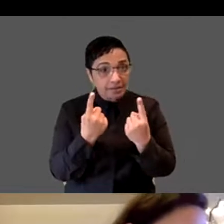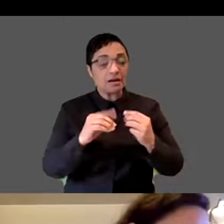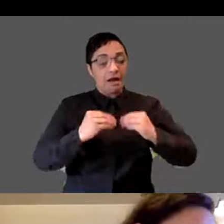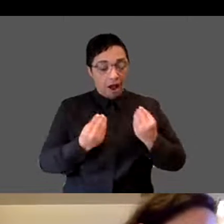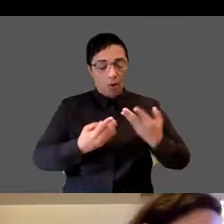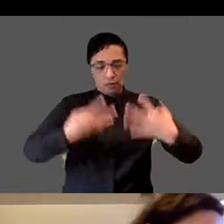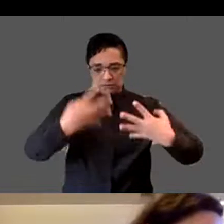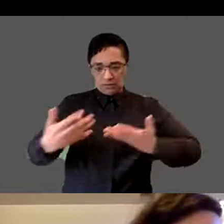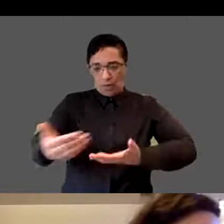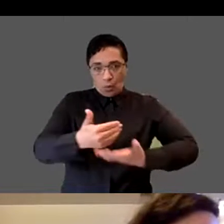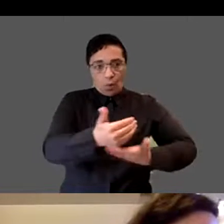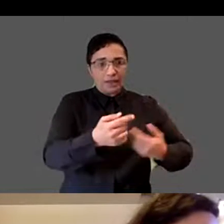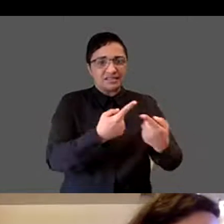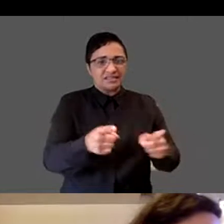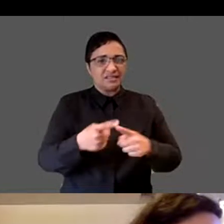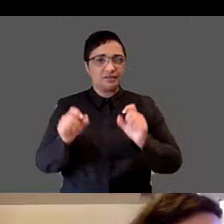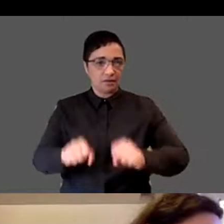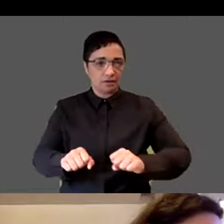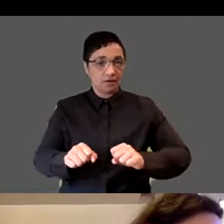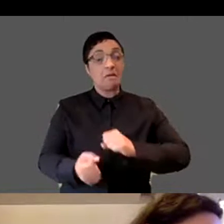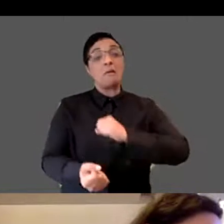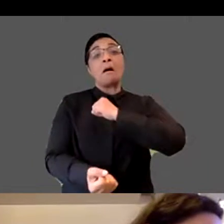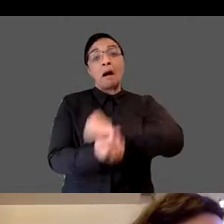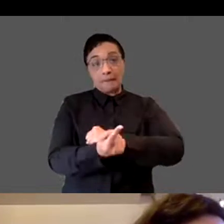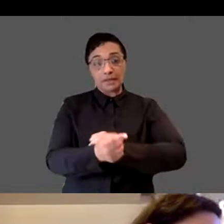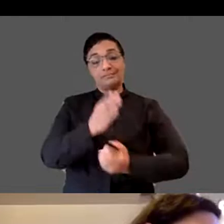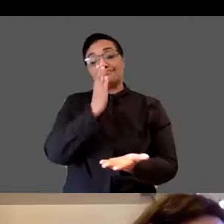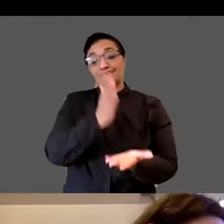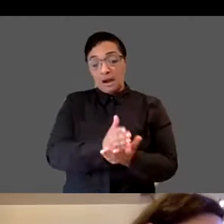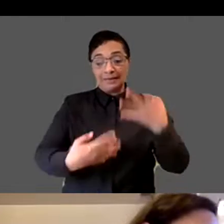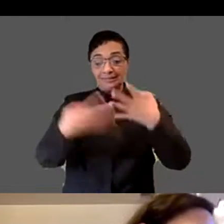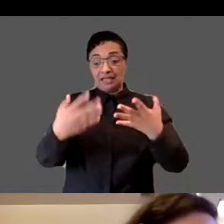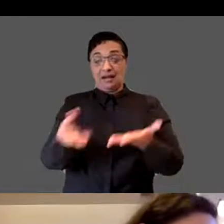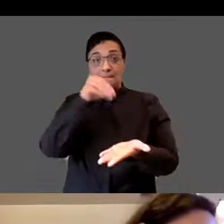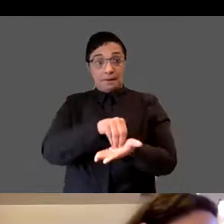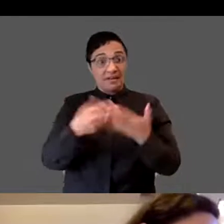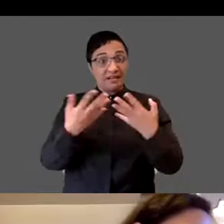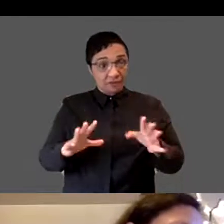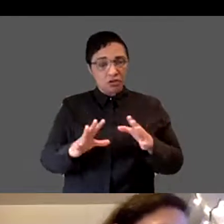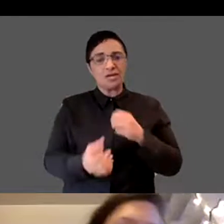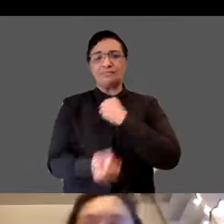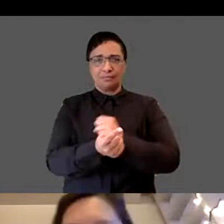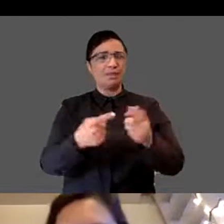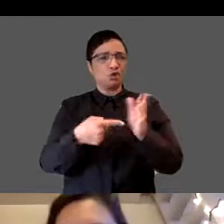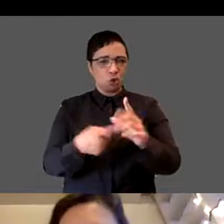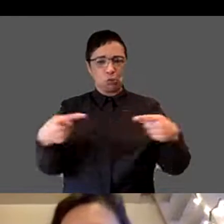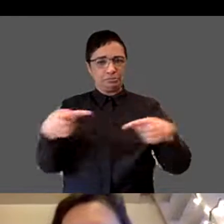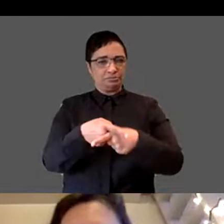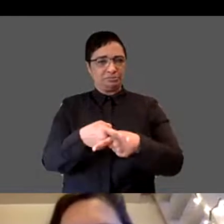up in the final estimates.